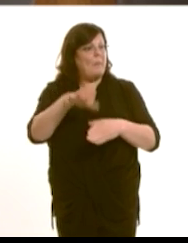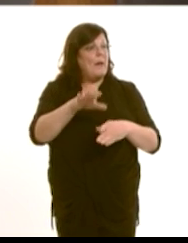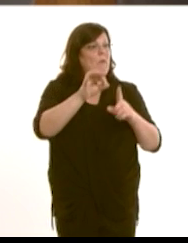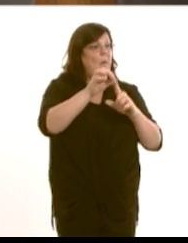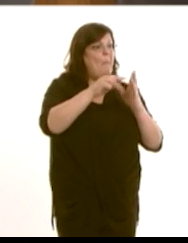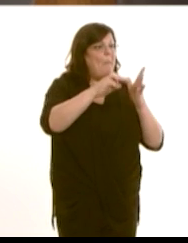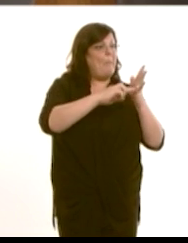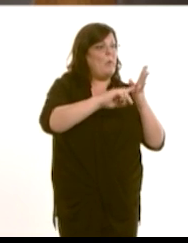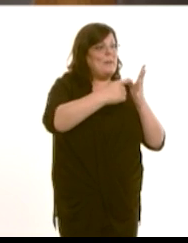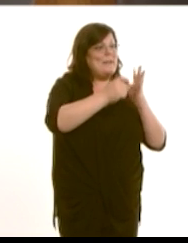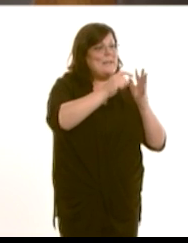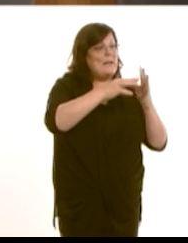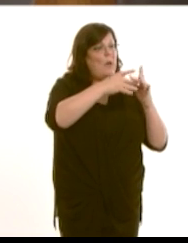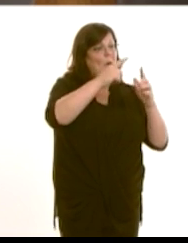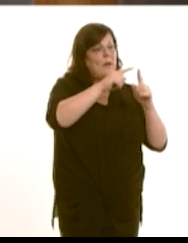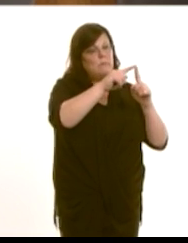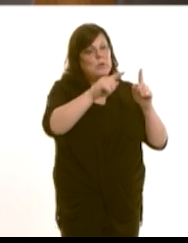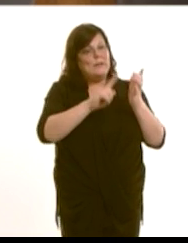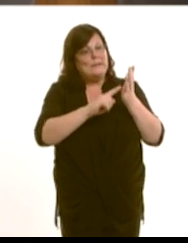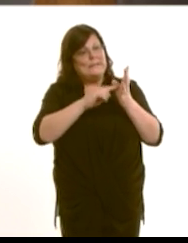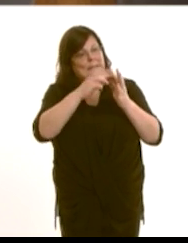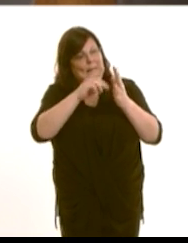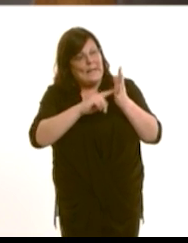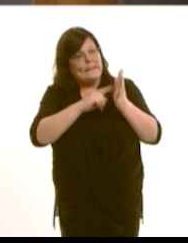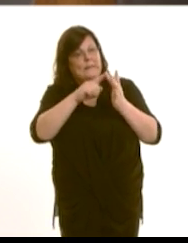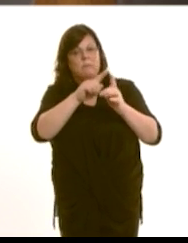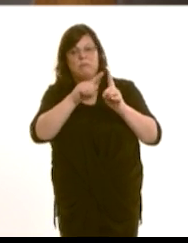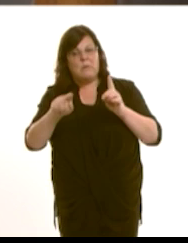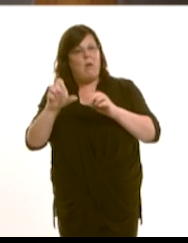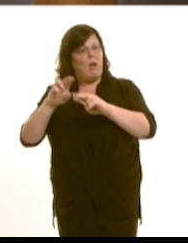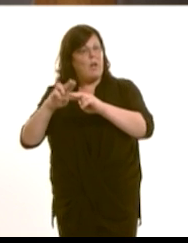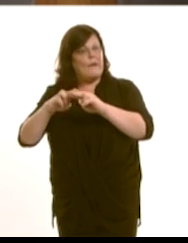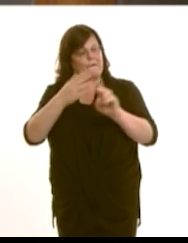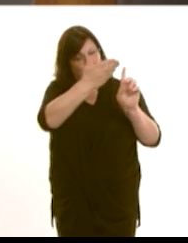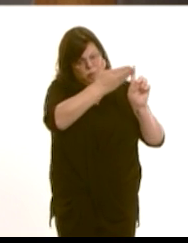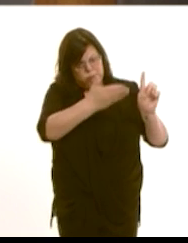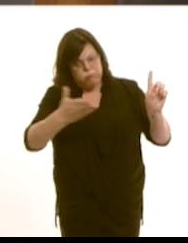to Llanelli to the capital cityóin order to ensure that there are places where people